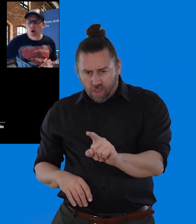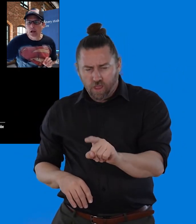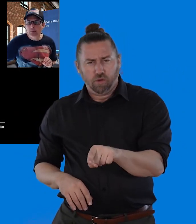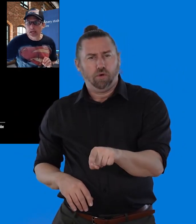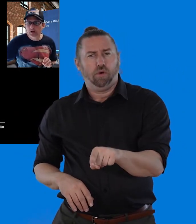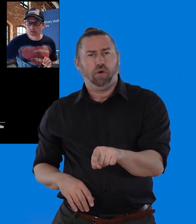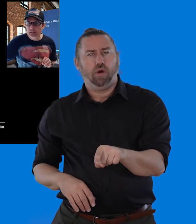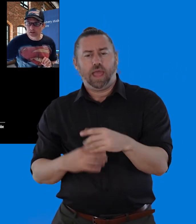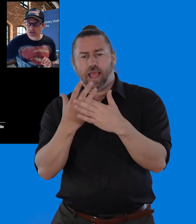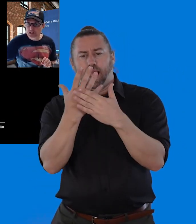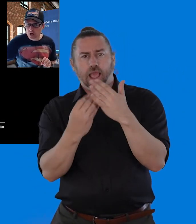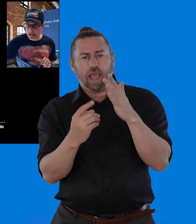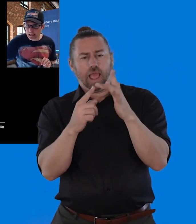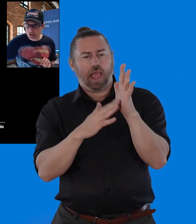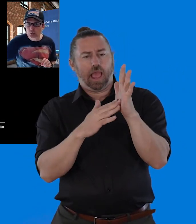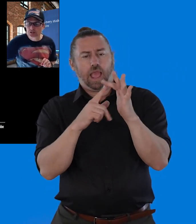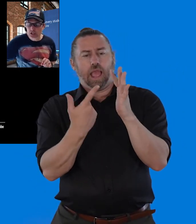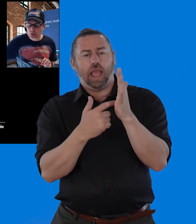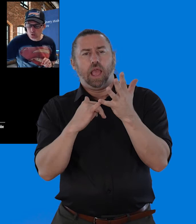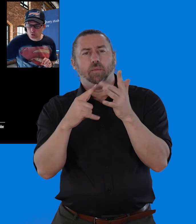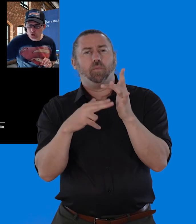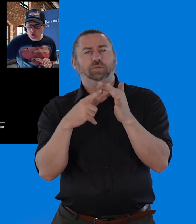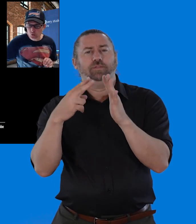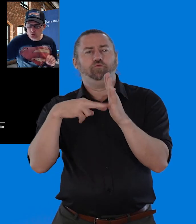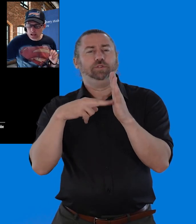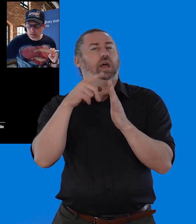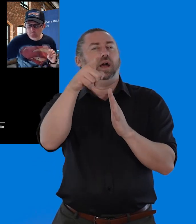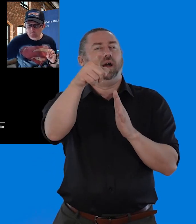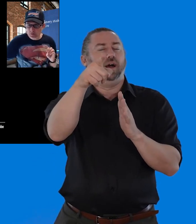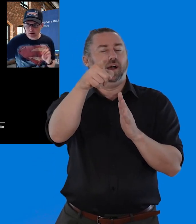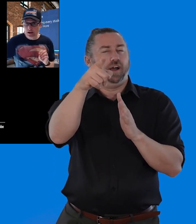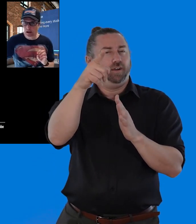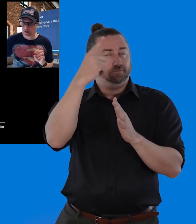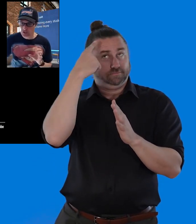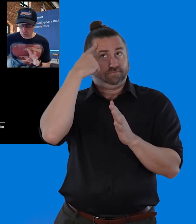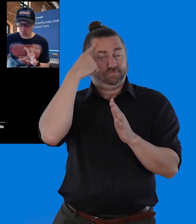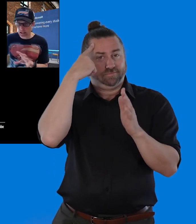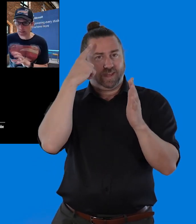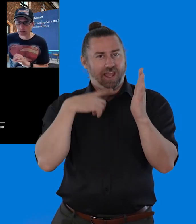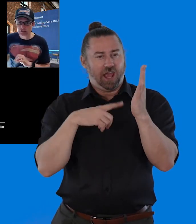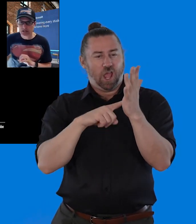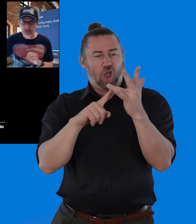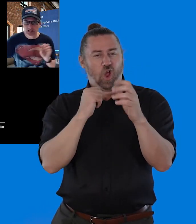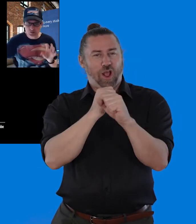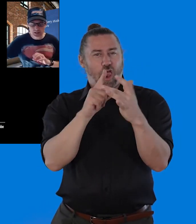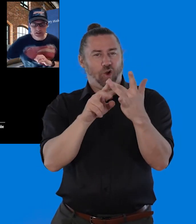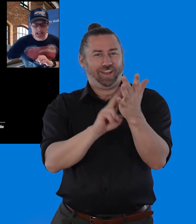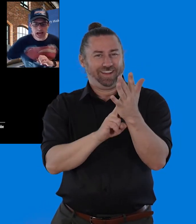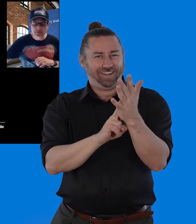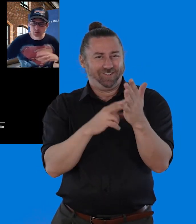And while I'm here, don't forget to sign in using your normal school email address as well into the App,